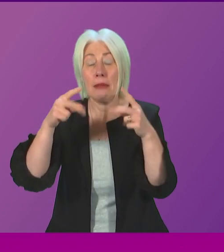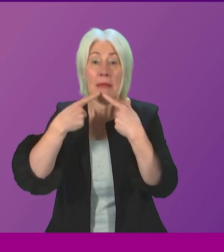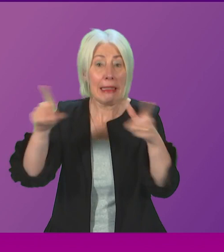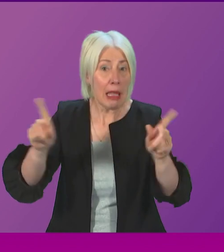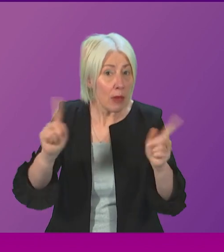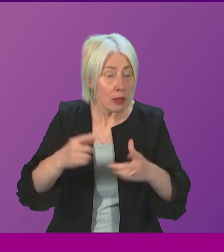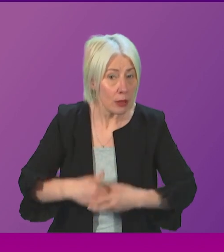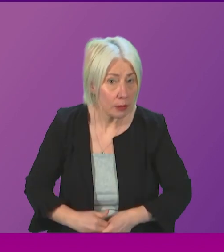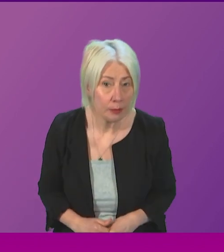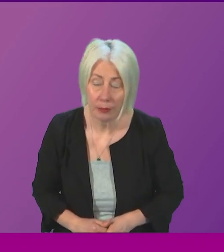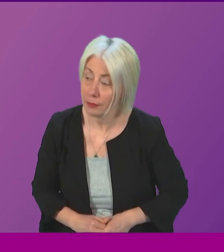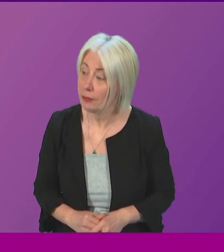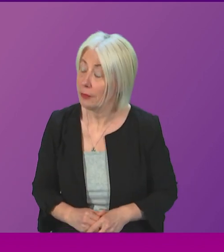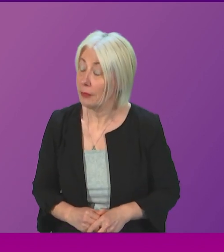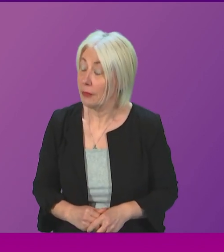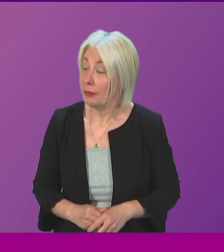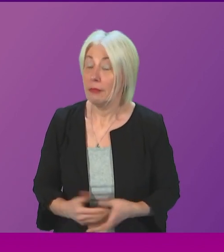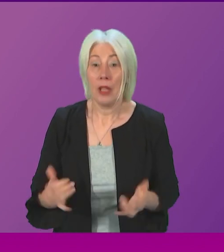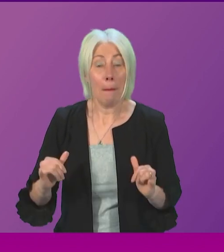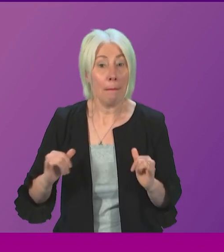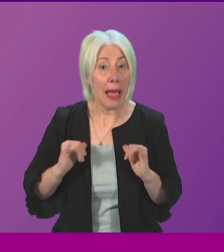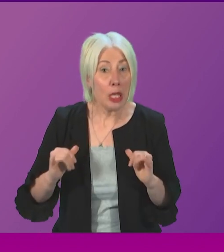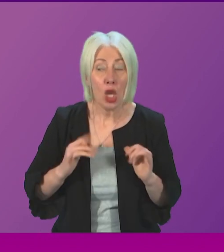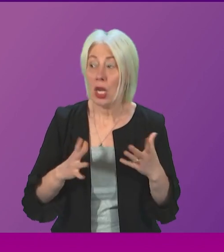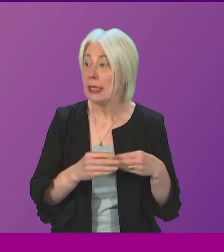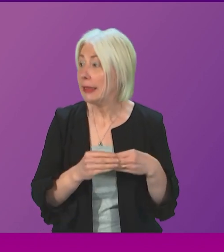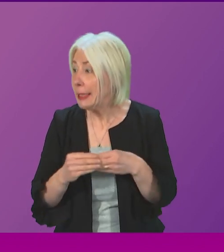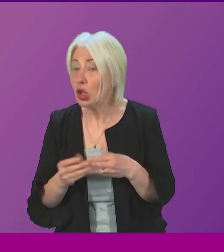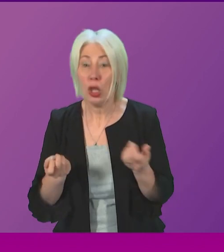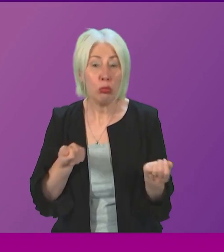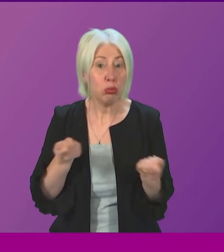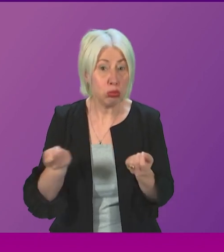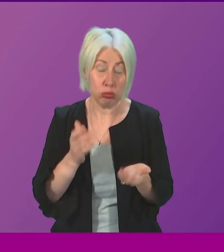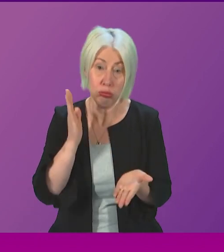Those in management and leadership positions absolutely have to bear responsibility.